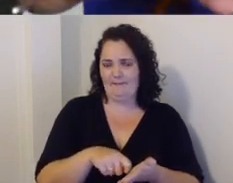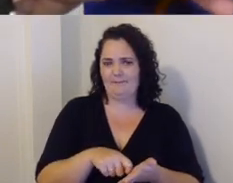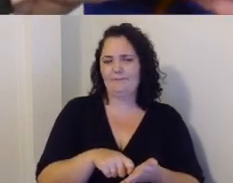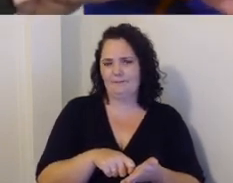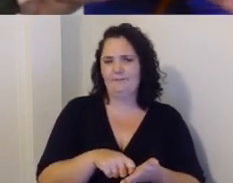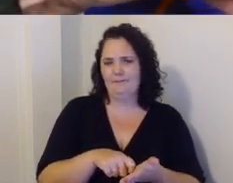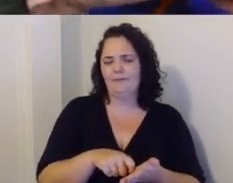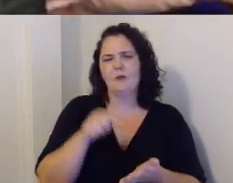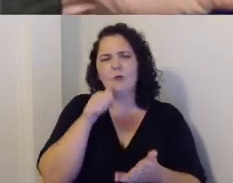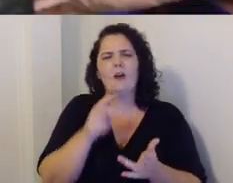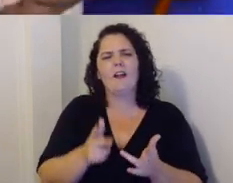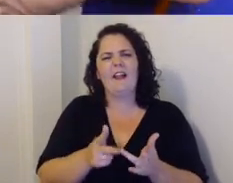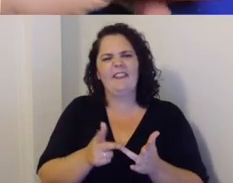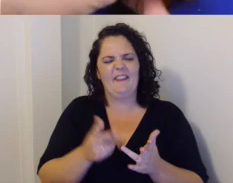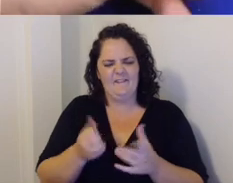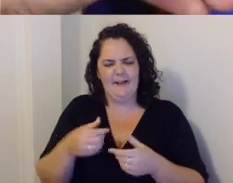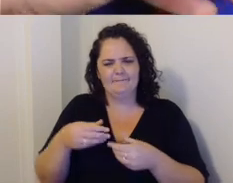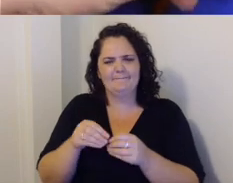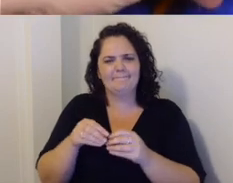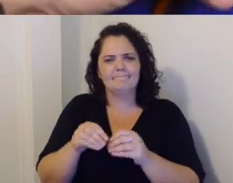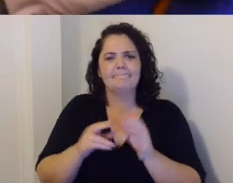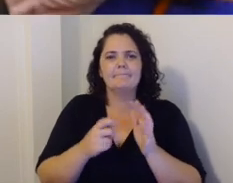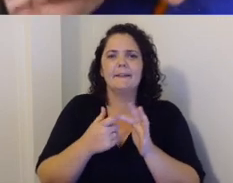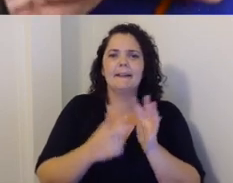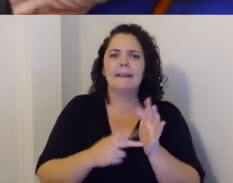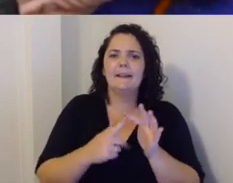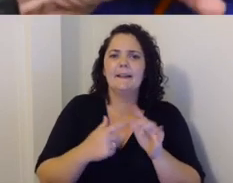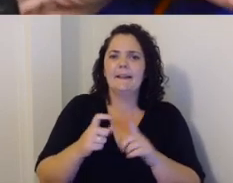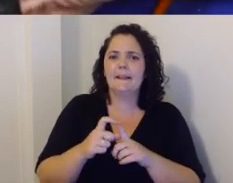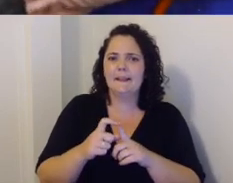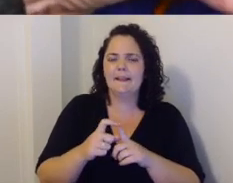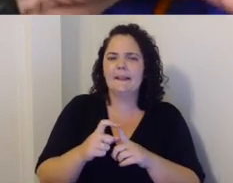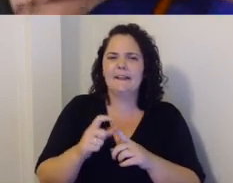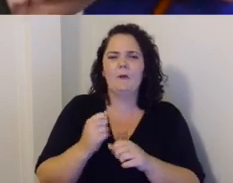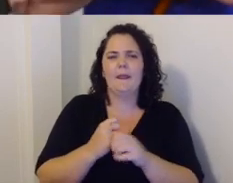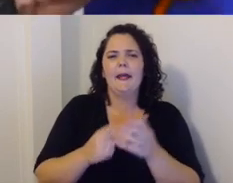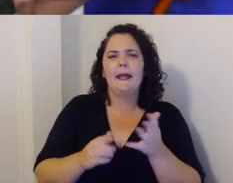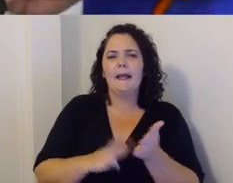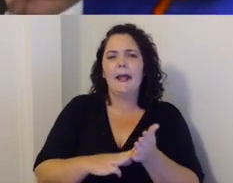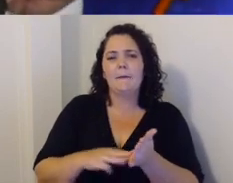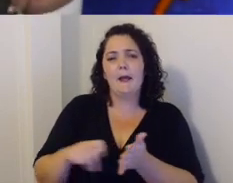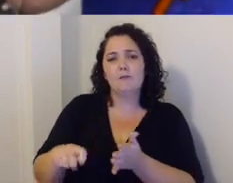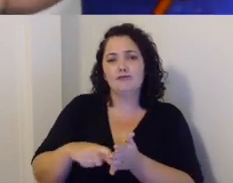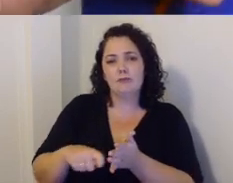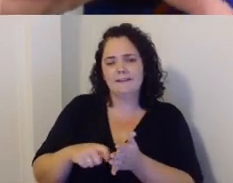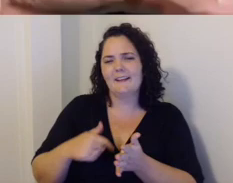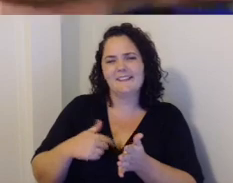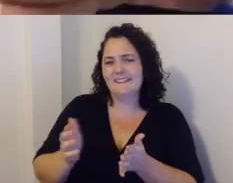kneaded eraser this evening, one of the the latex gum erasers either because those things get gummed